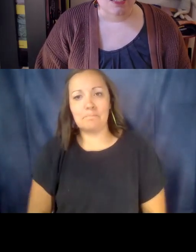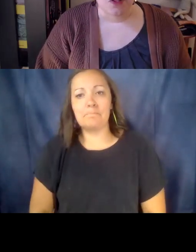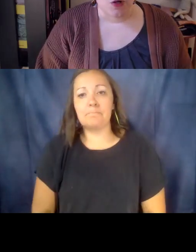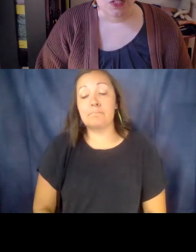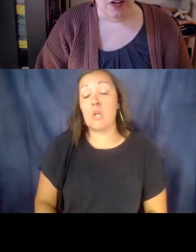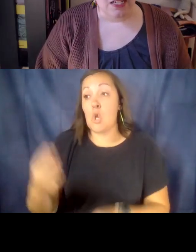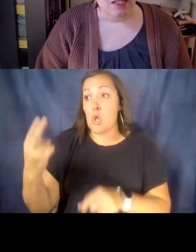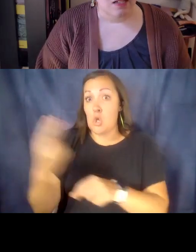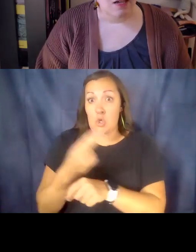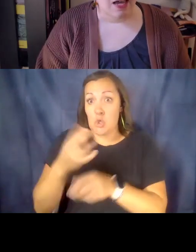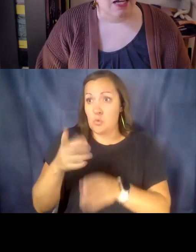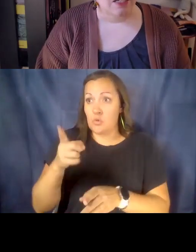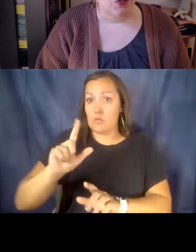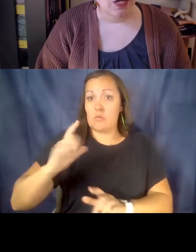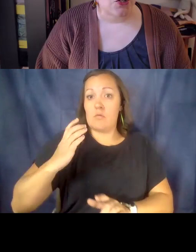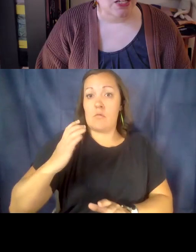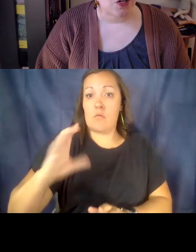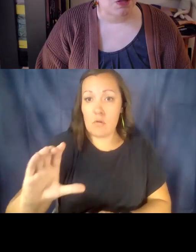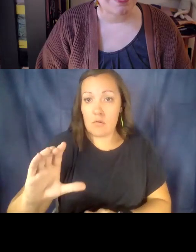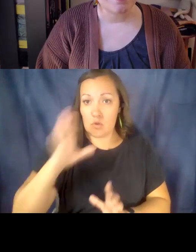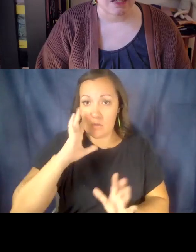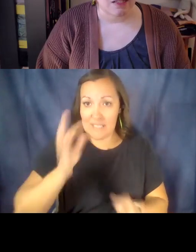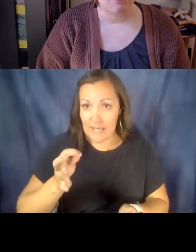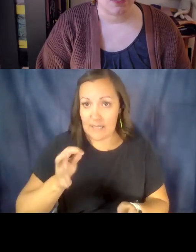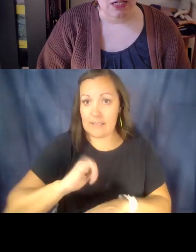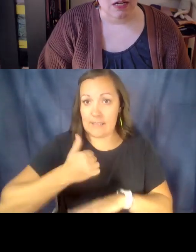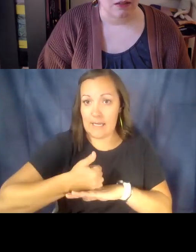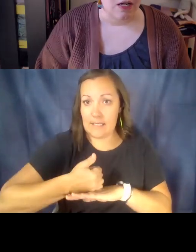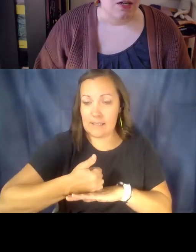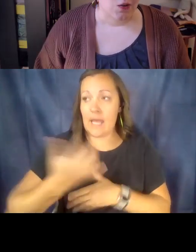for their own device and including a transcript that makes sense for the content. So a little